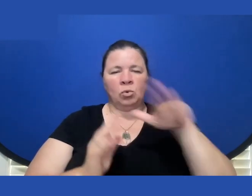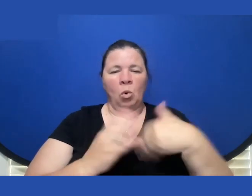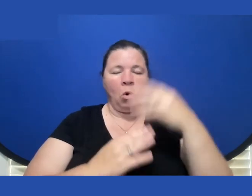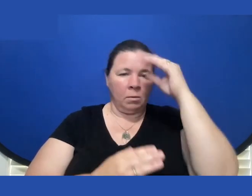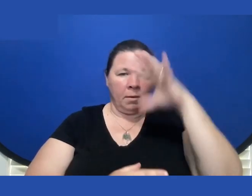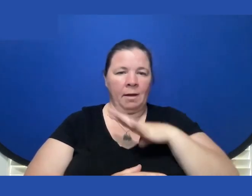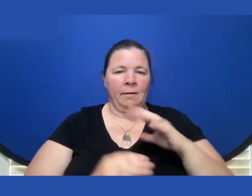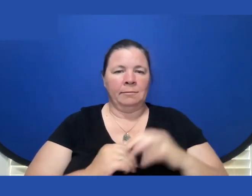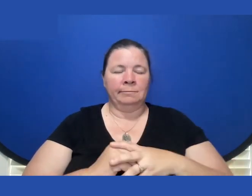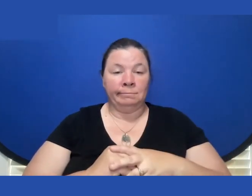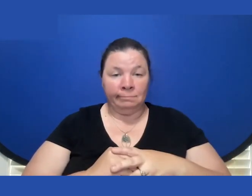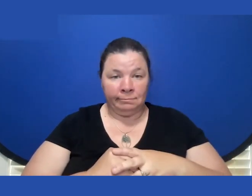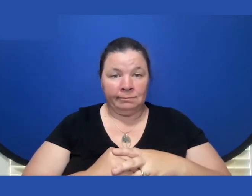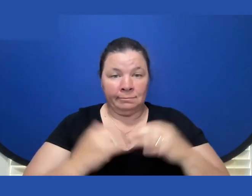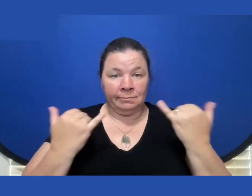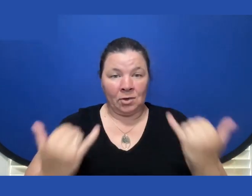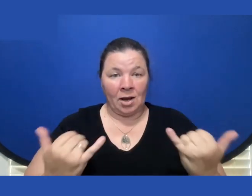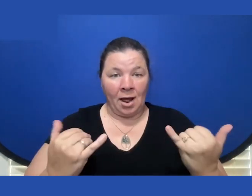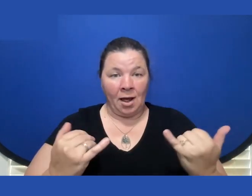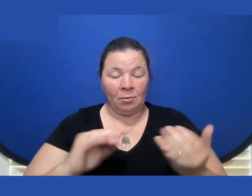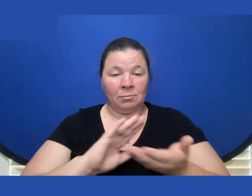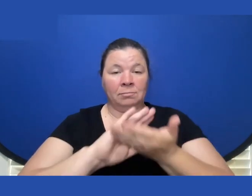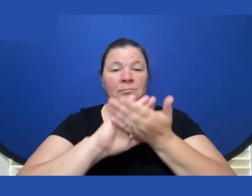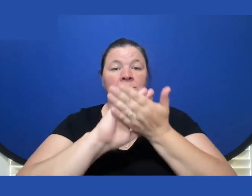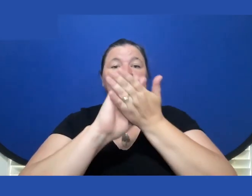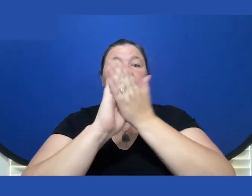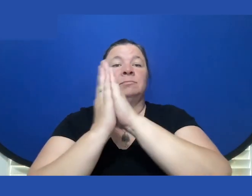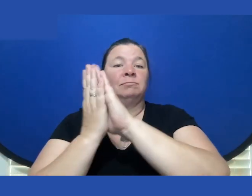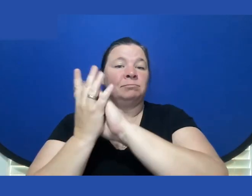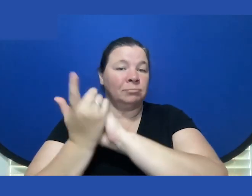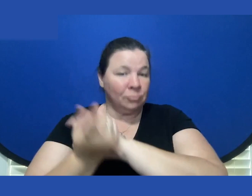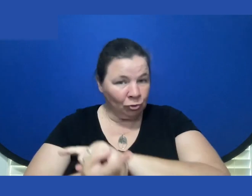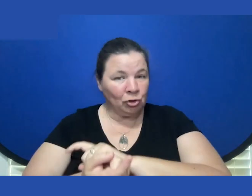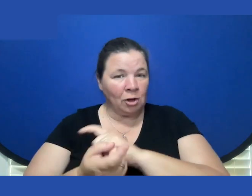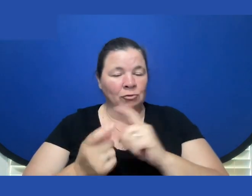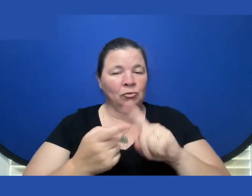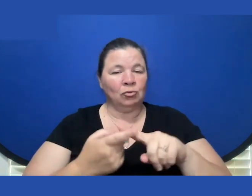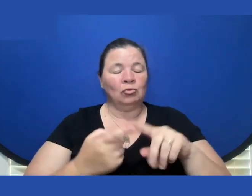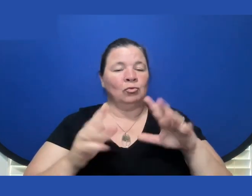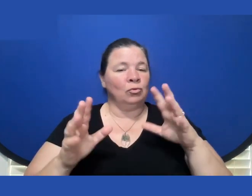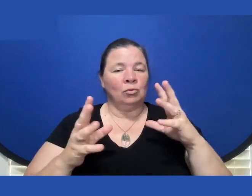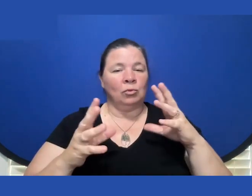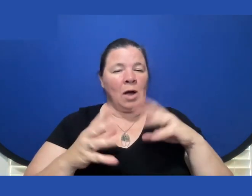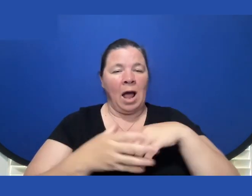And then now it's blossomed into this amazing organization with so much out-of-the-box thinking